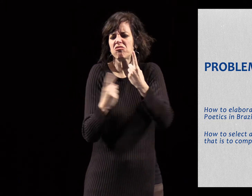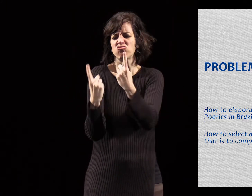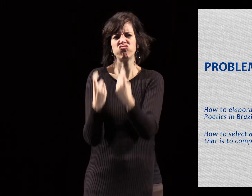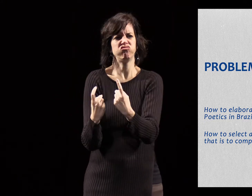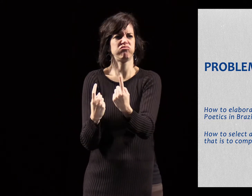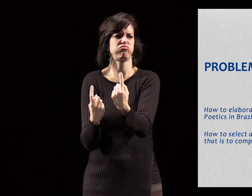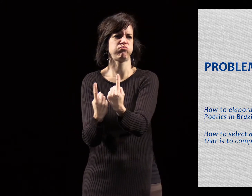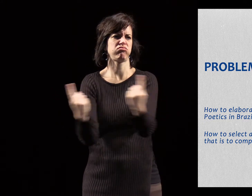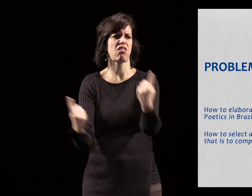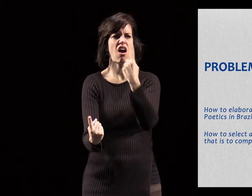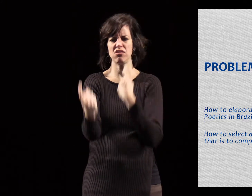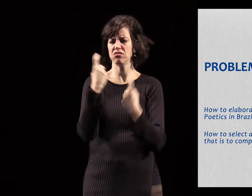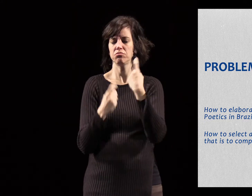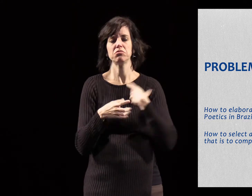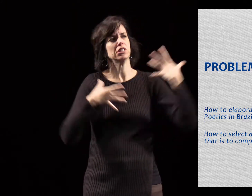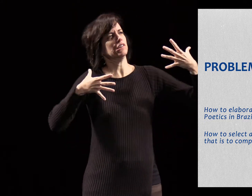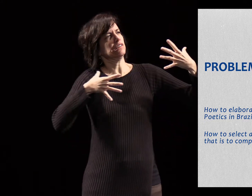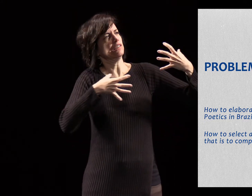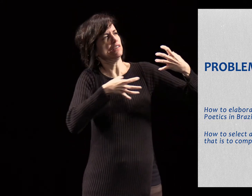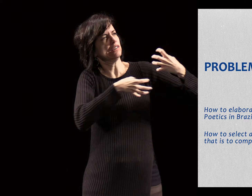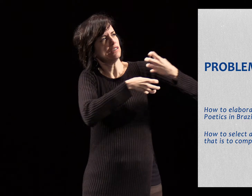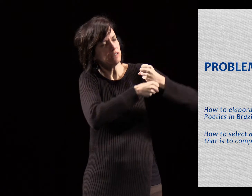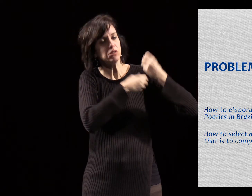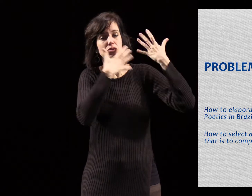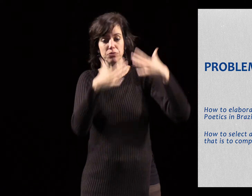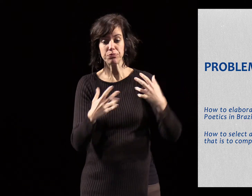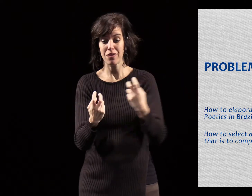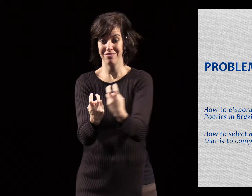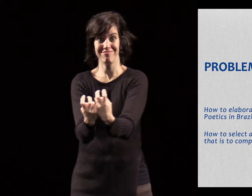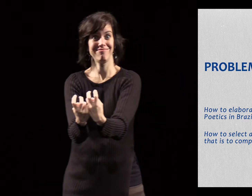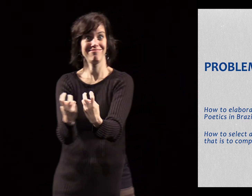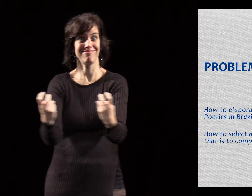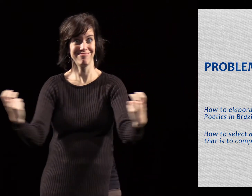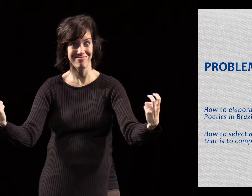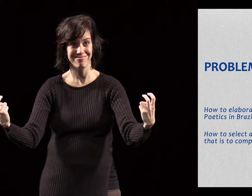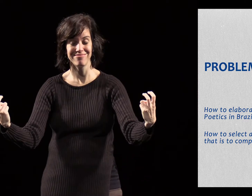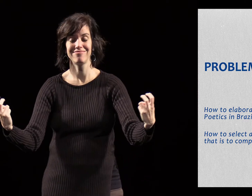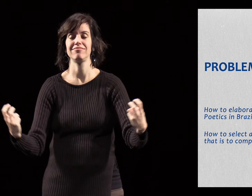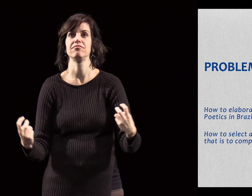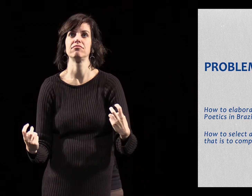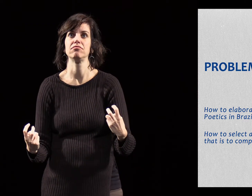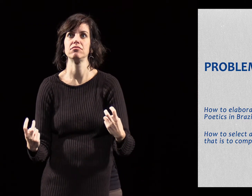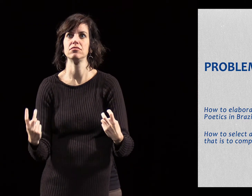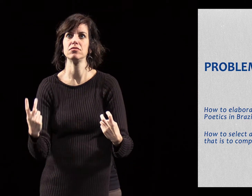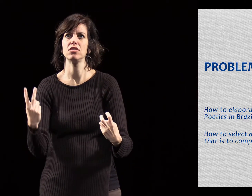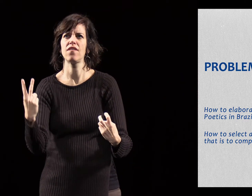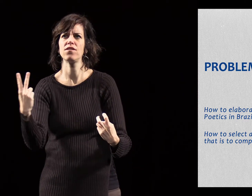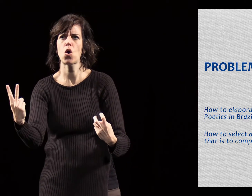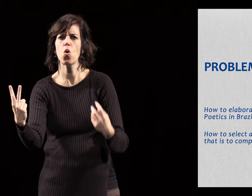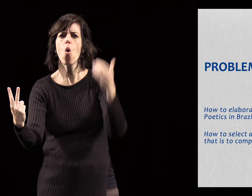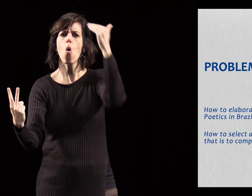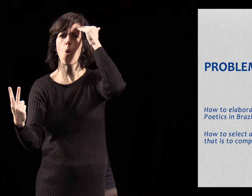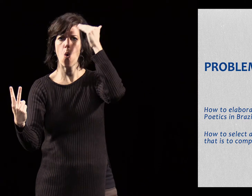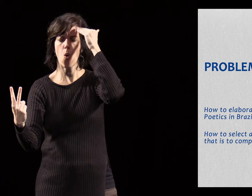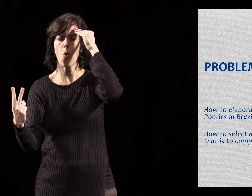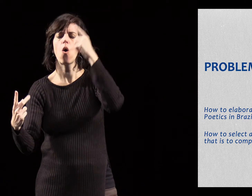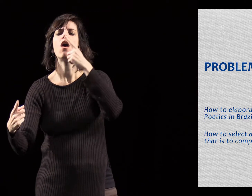So this group of individuals were asking me questions after my presentation. And I remember specifically 4 individuals.